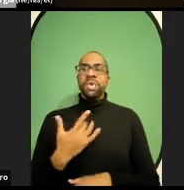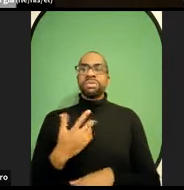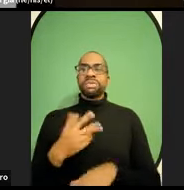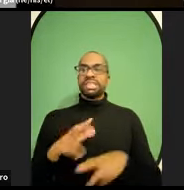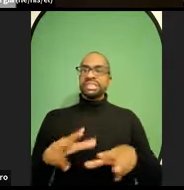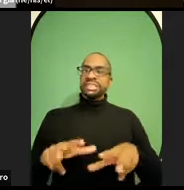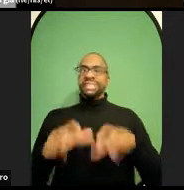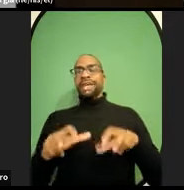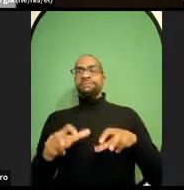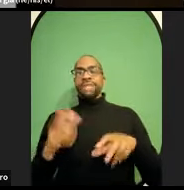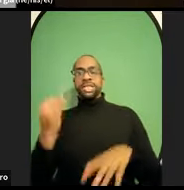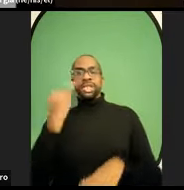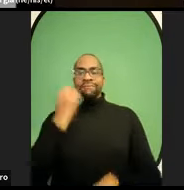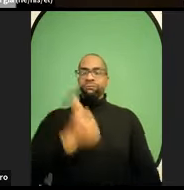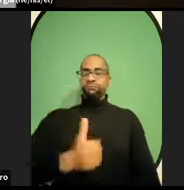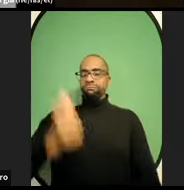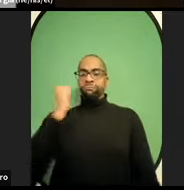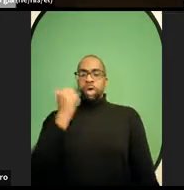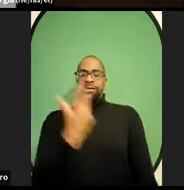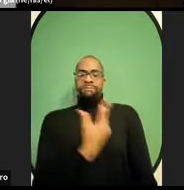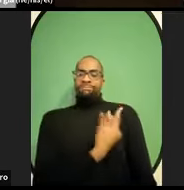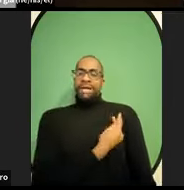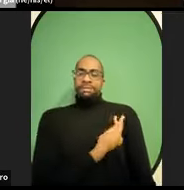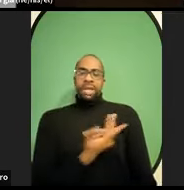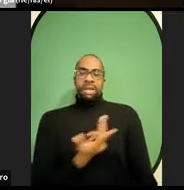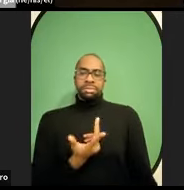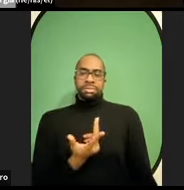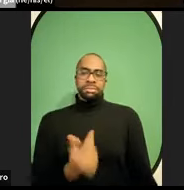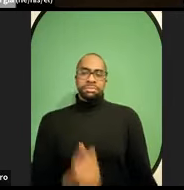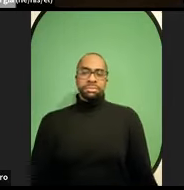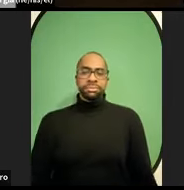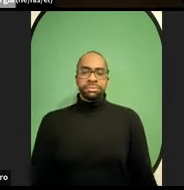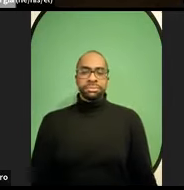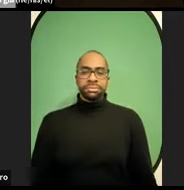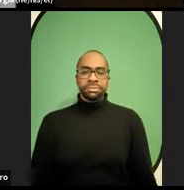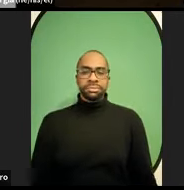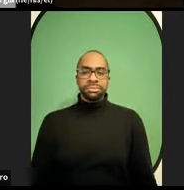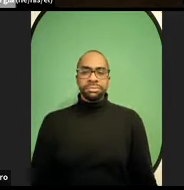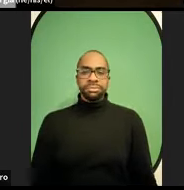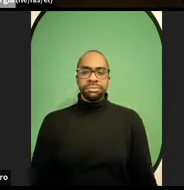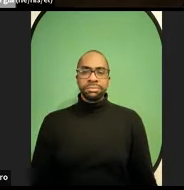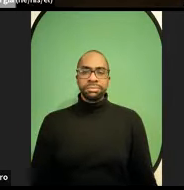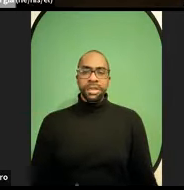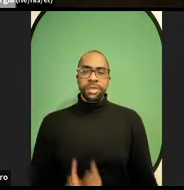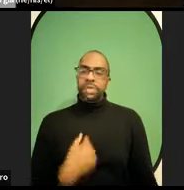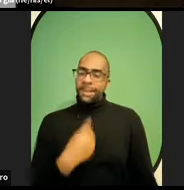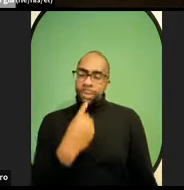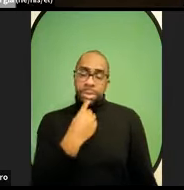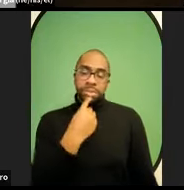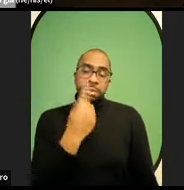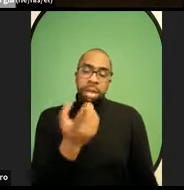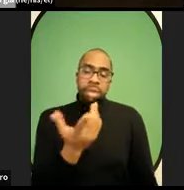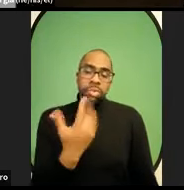as me but. t it feels a little bit so t it feels a little bit selfish, is you don't want to get back is you don't want to get vaccinated at this point. I'm going to be like, you know,